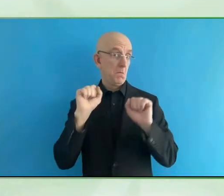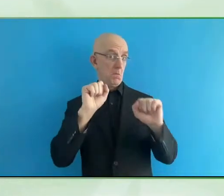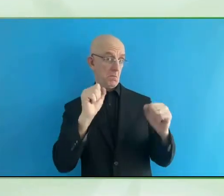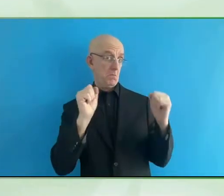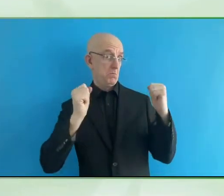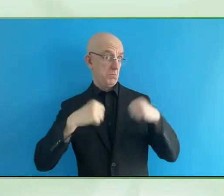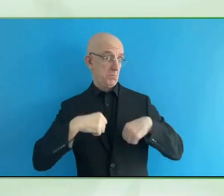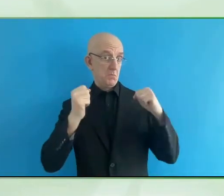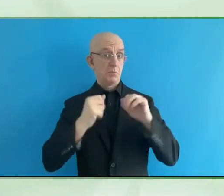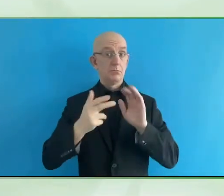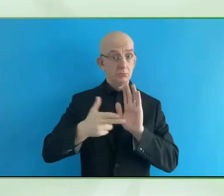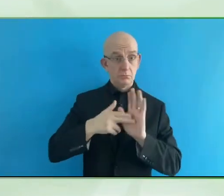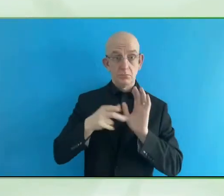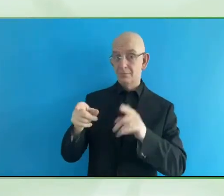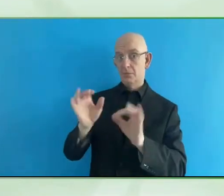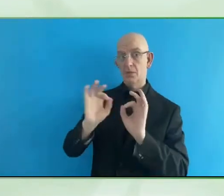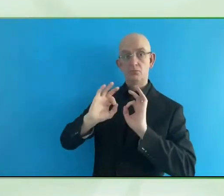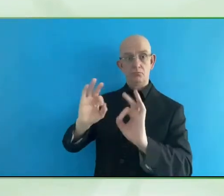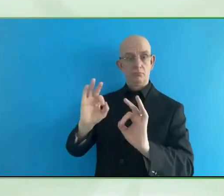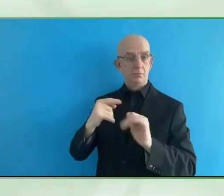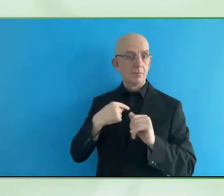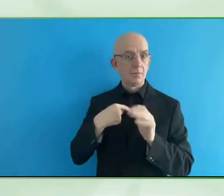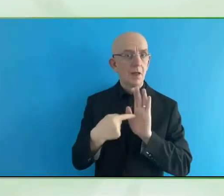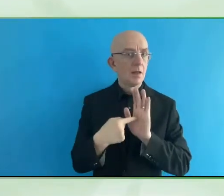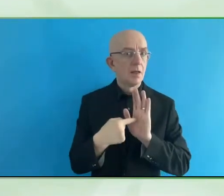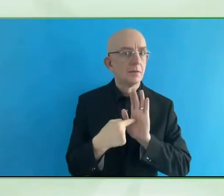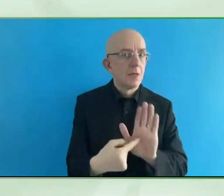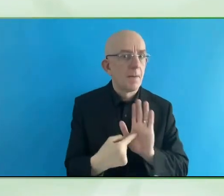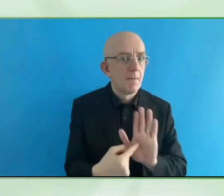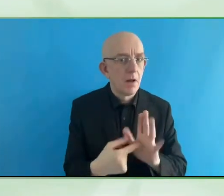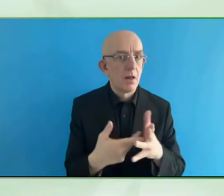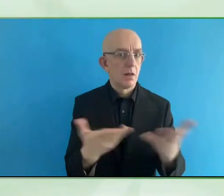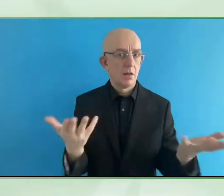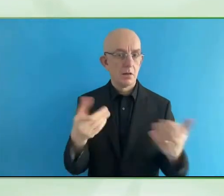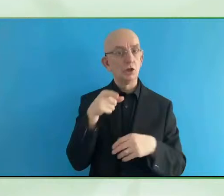The industry is a whole other point of view.